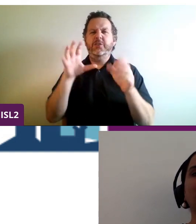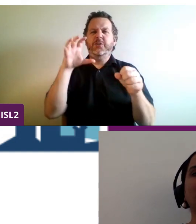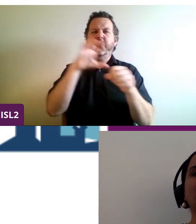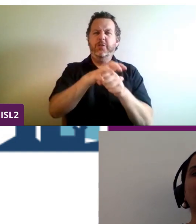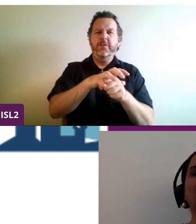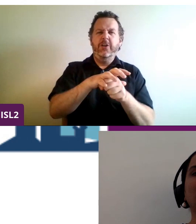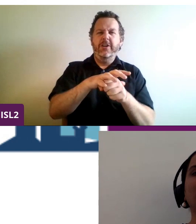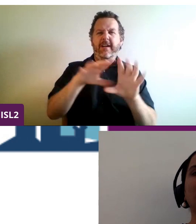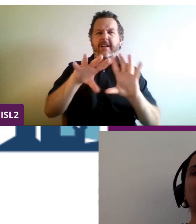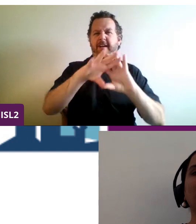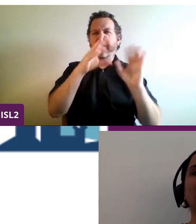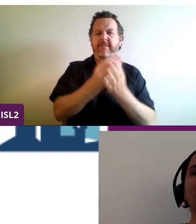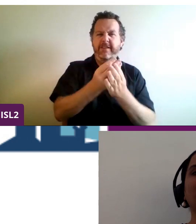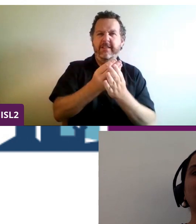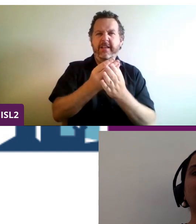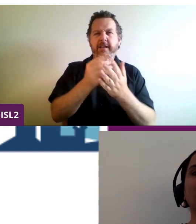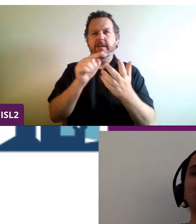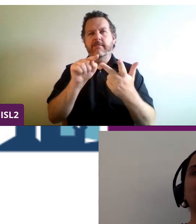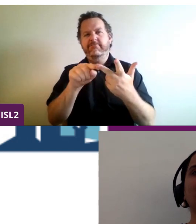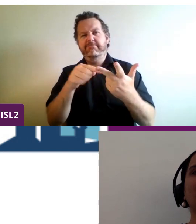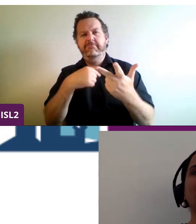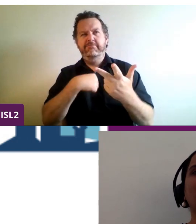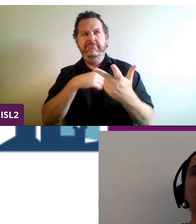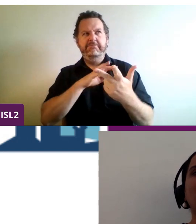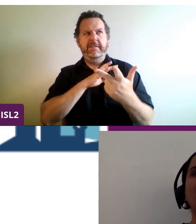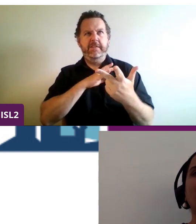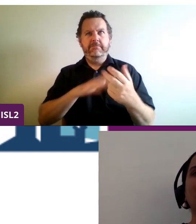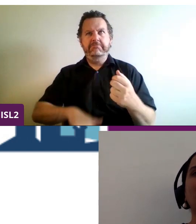It was something I brought up in my first response. It champions